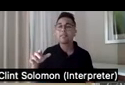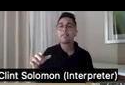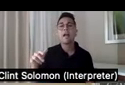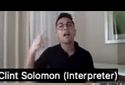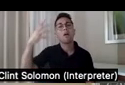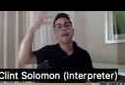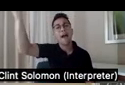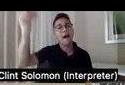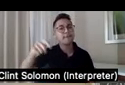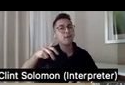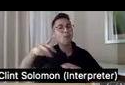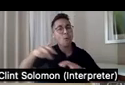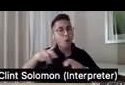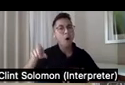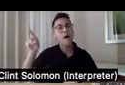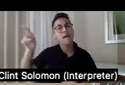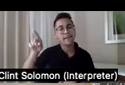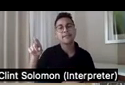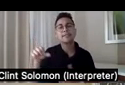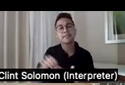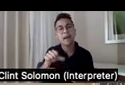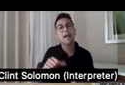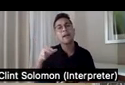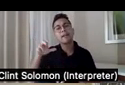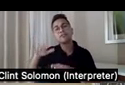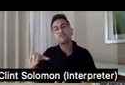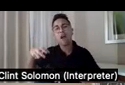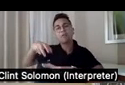and this is a page the child sat on a rock this one's a teenager